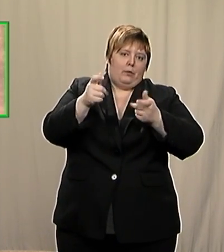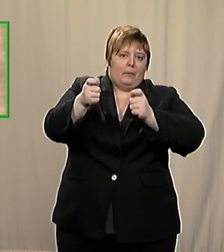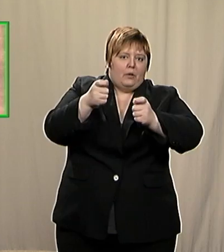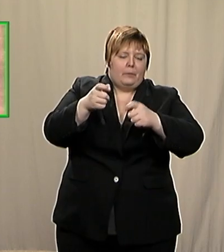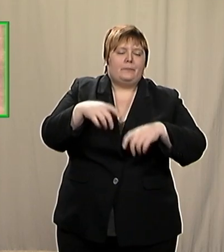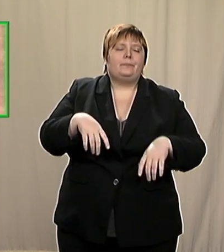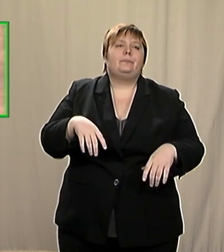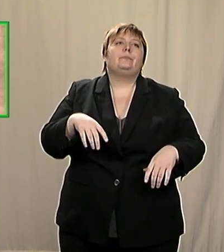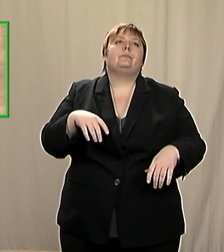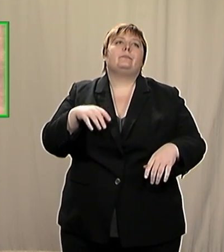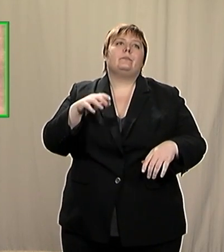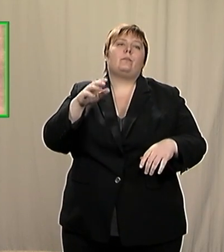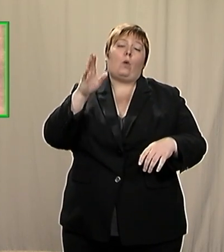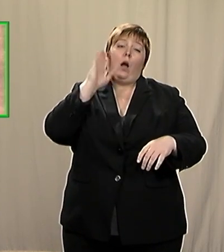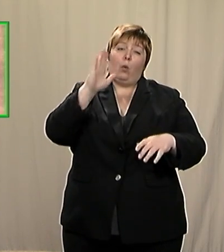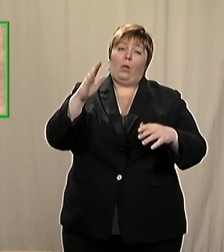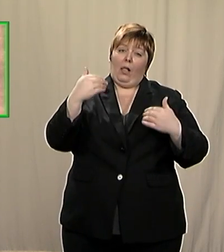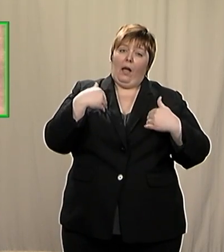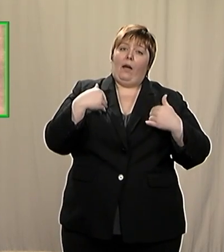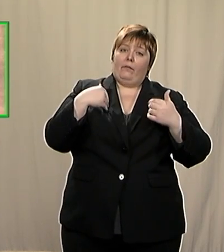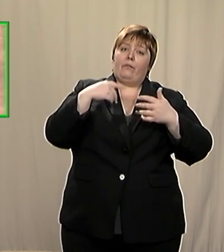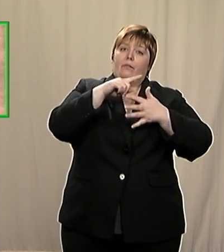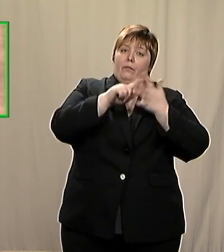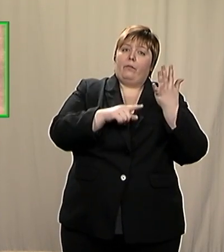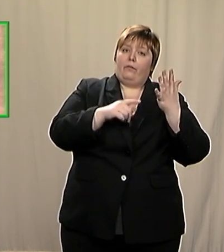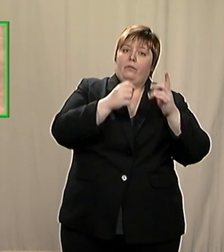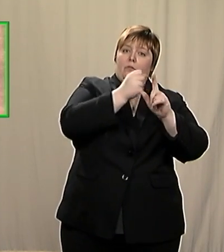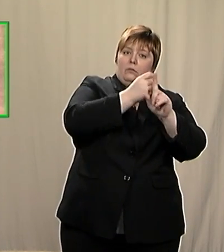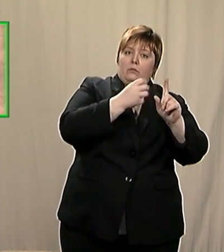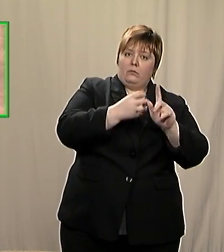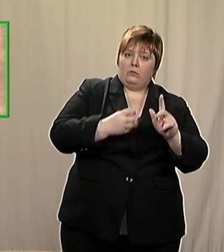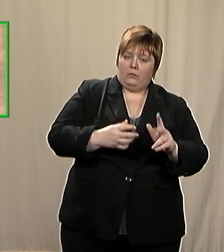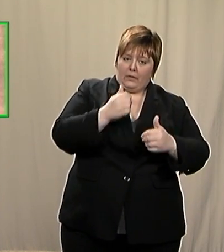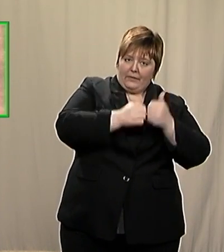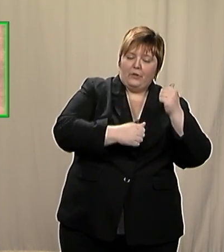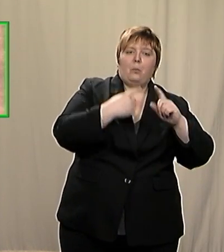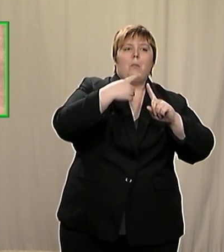some situational examples that show you the various role spaces that interpreters could inhabit depending